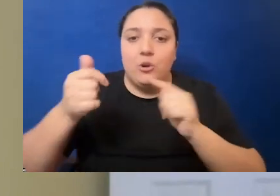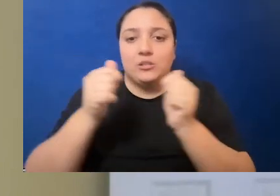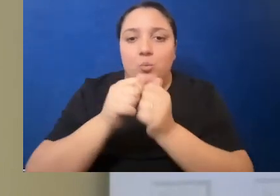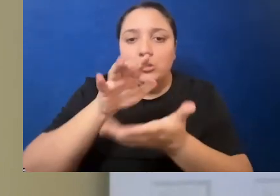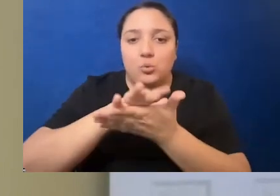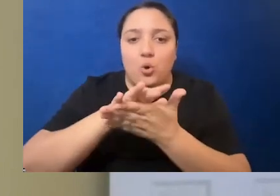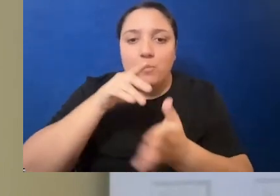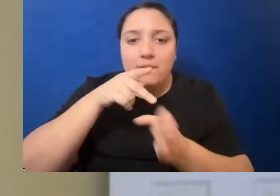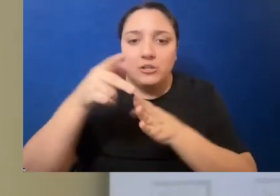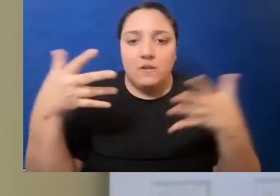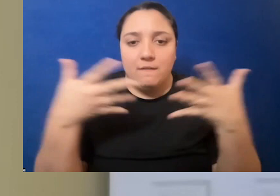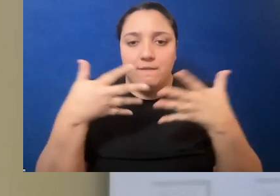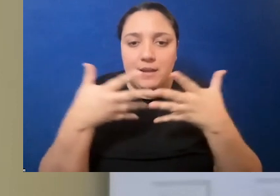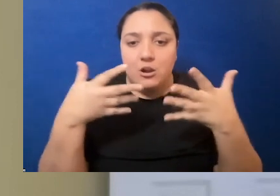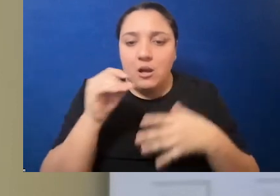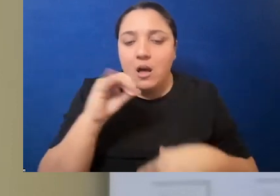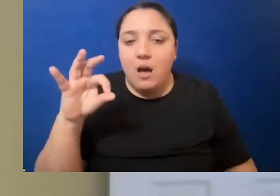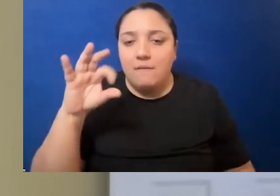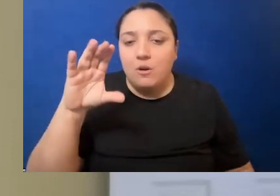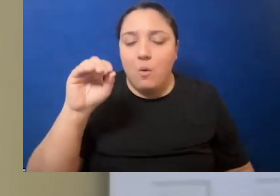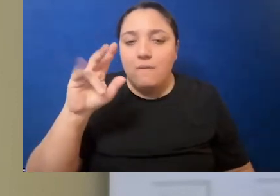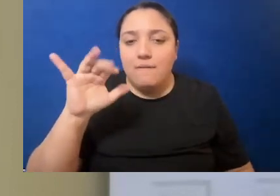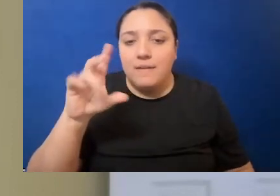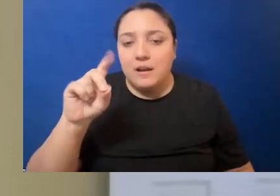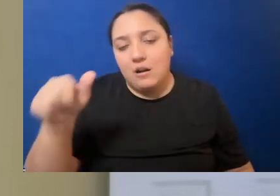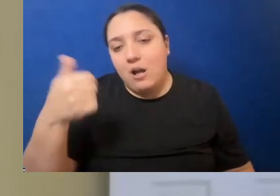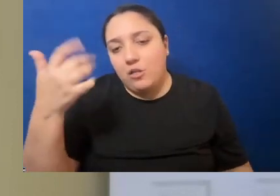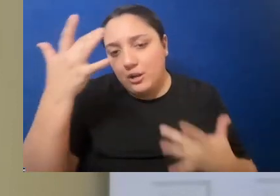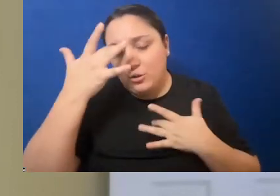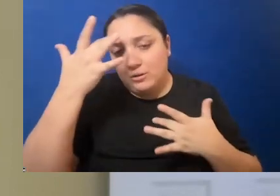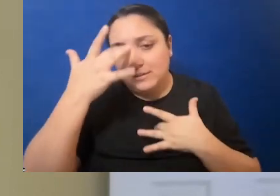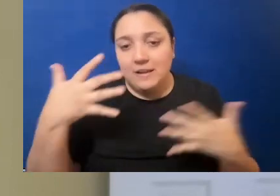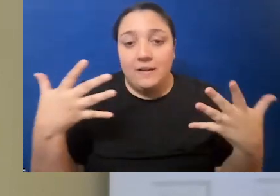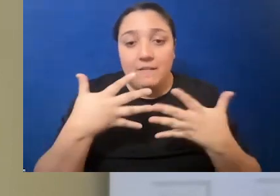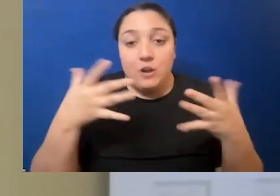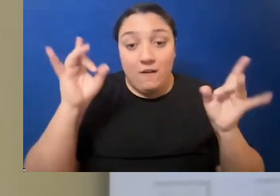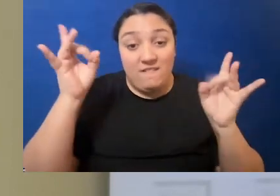STRUGGLES WITH PEERS. BULLYING. INTERACTIONS WITH SCHOOL PROFESSIONALS.